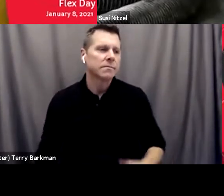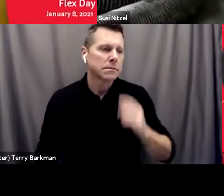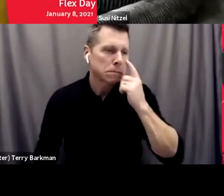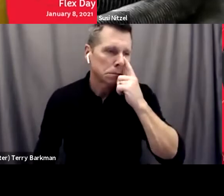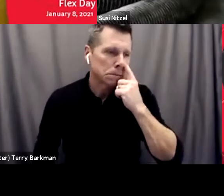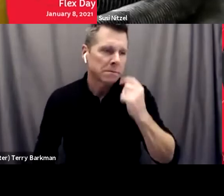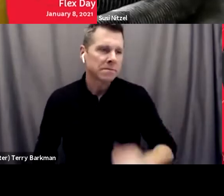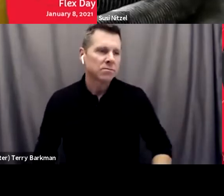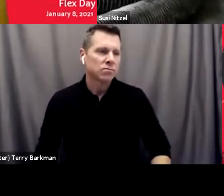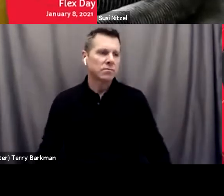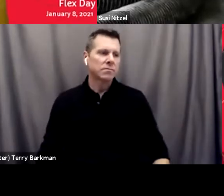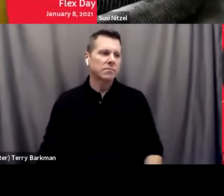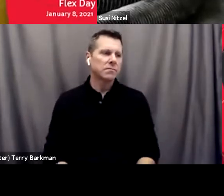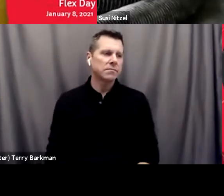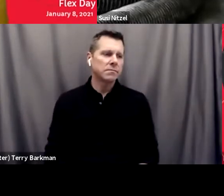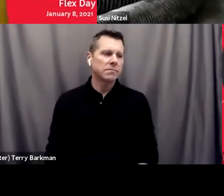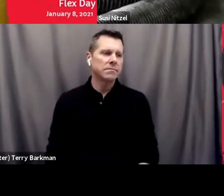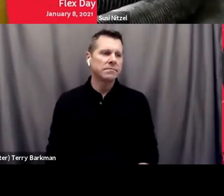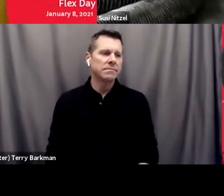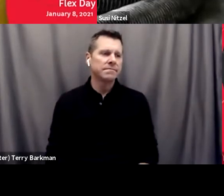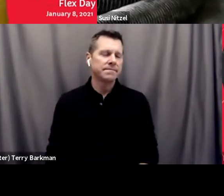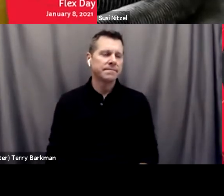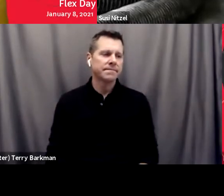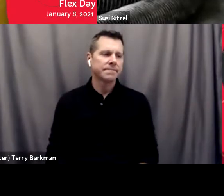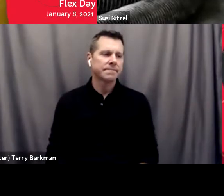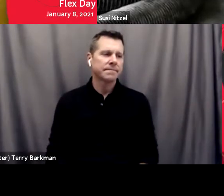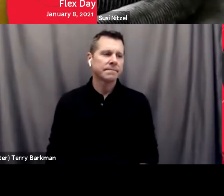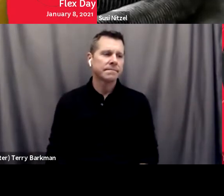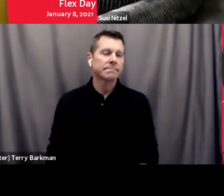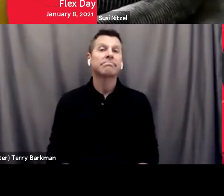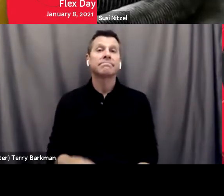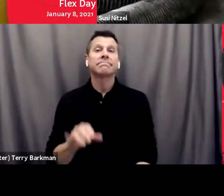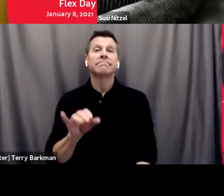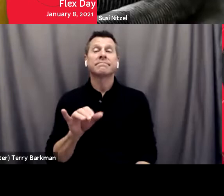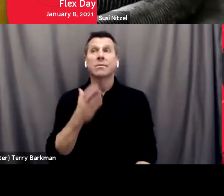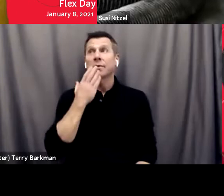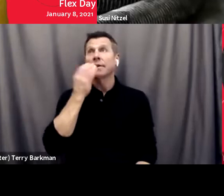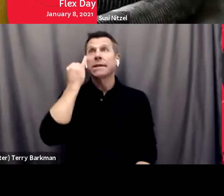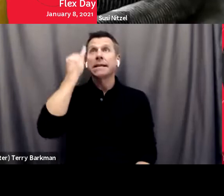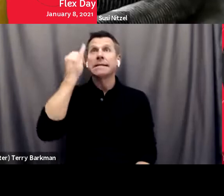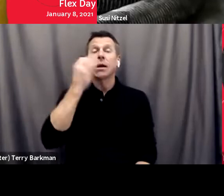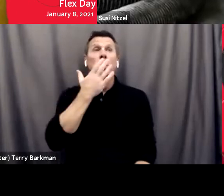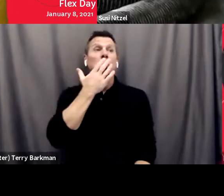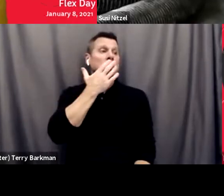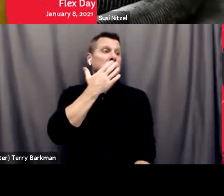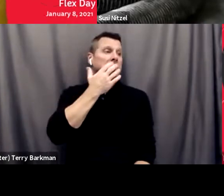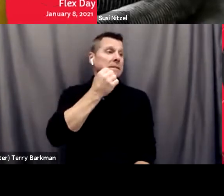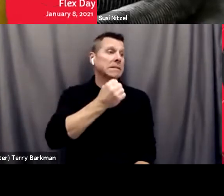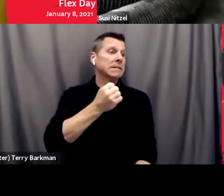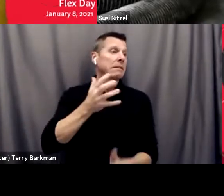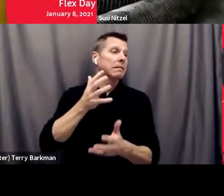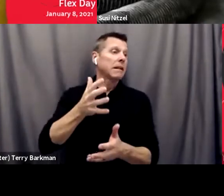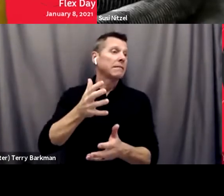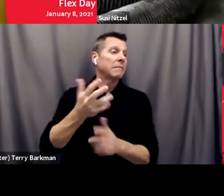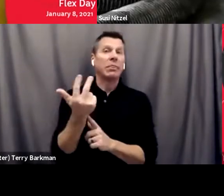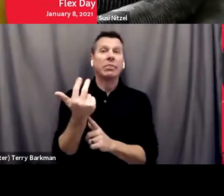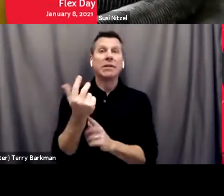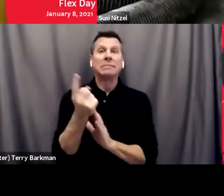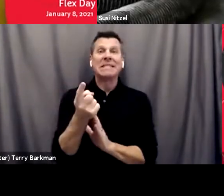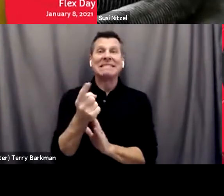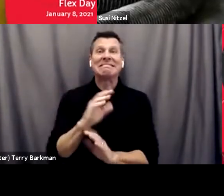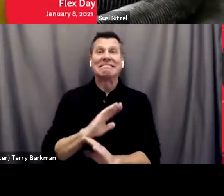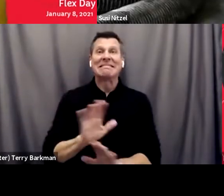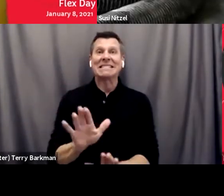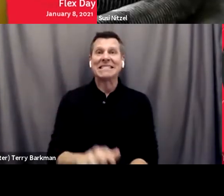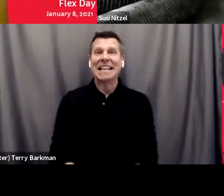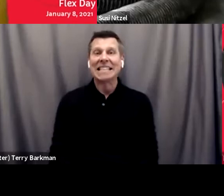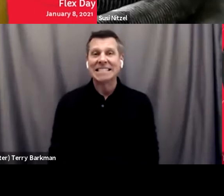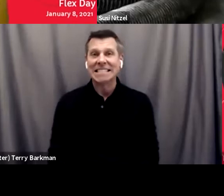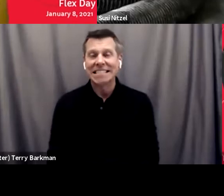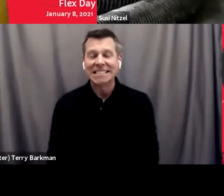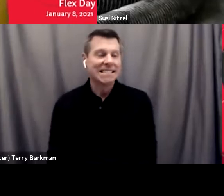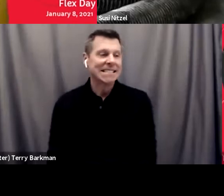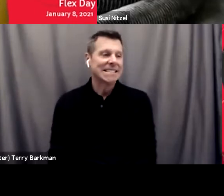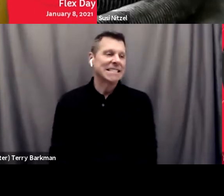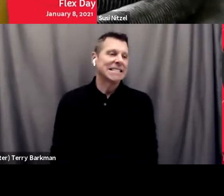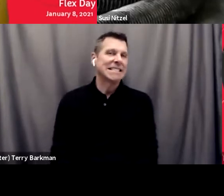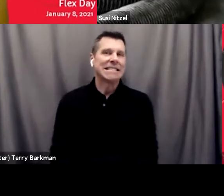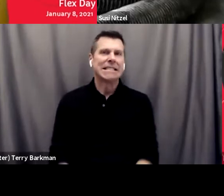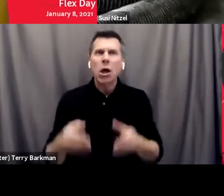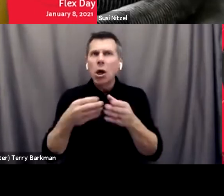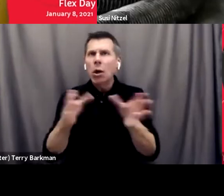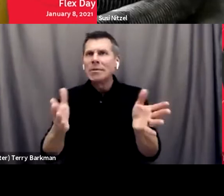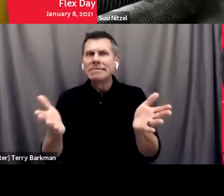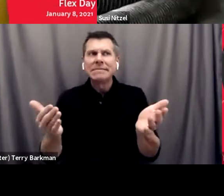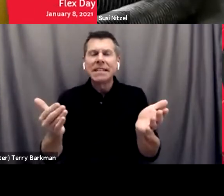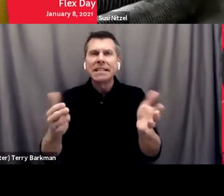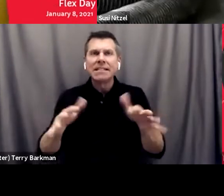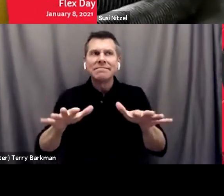So maybe now, it'd be a good idea to, oh, gosh, we only have about 13 more minutes. Open it up to the floor for for any of you to